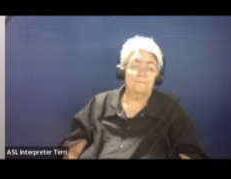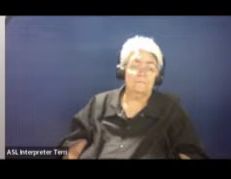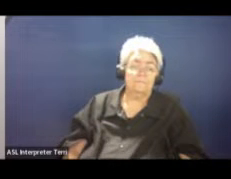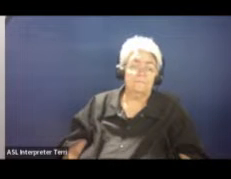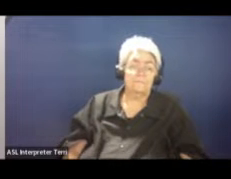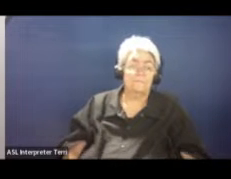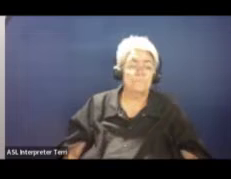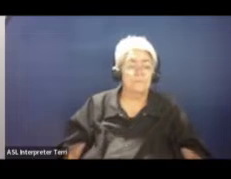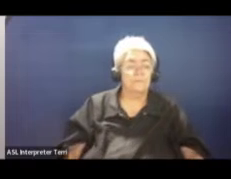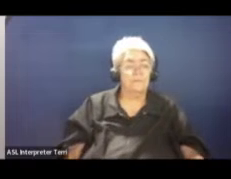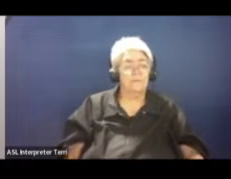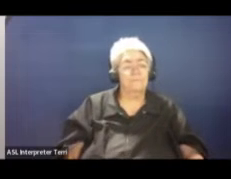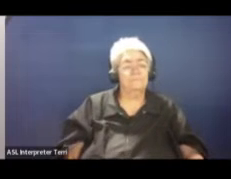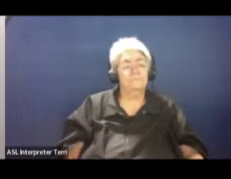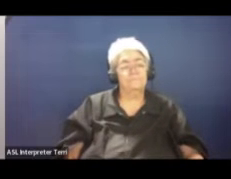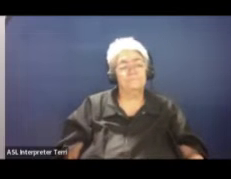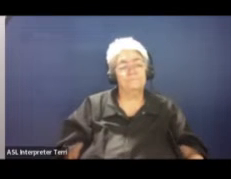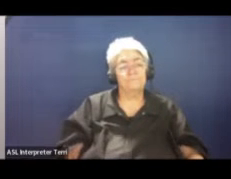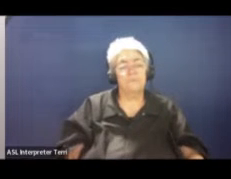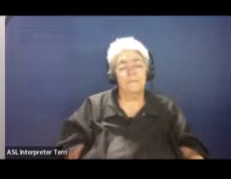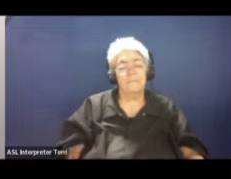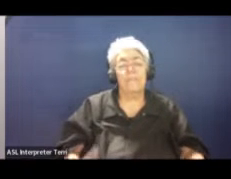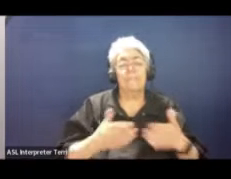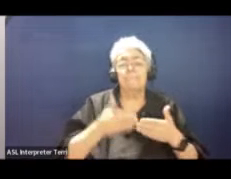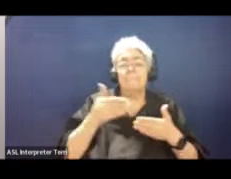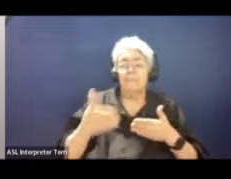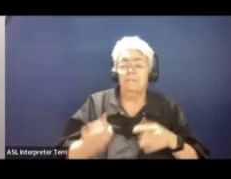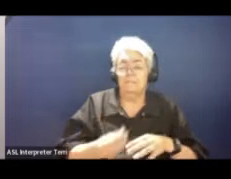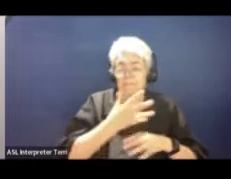Next slide, please. Okay.